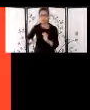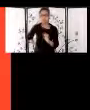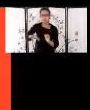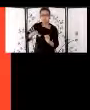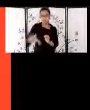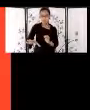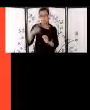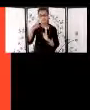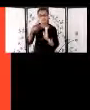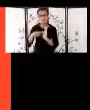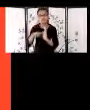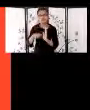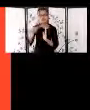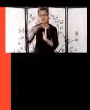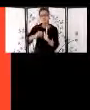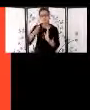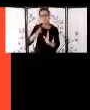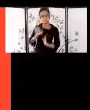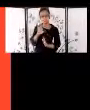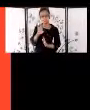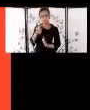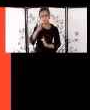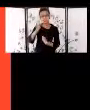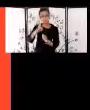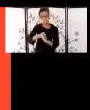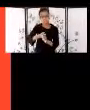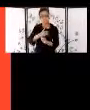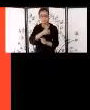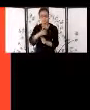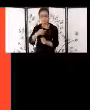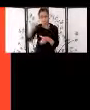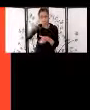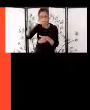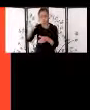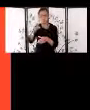core member. Applicants may submit only one application